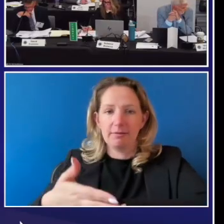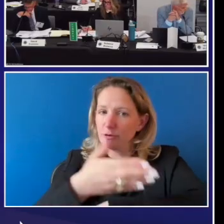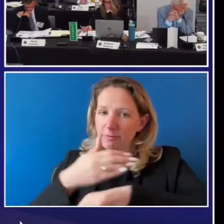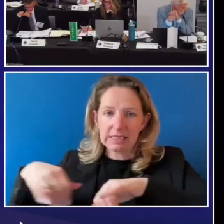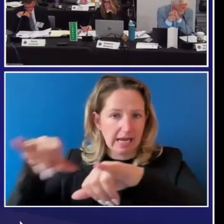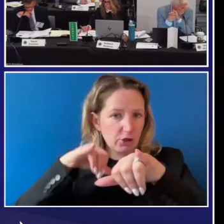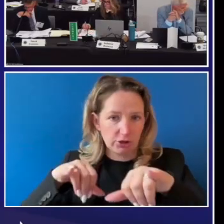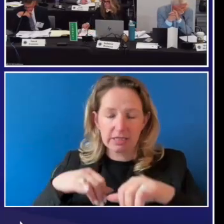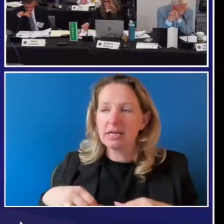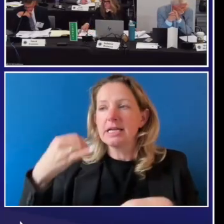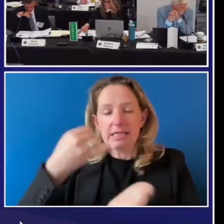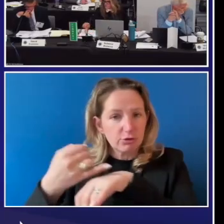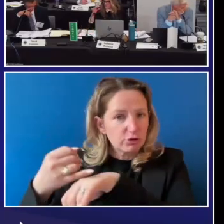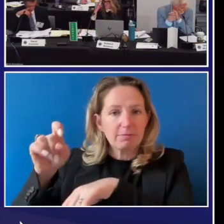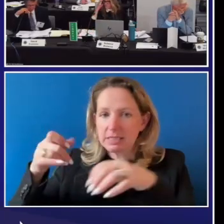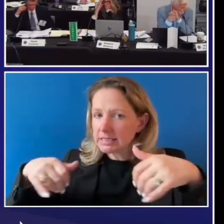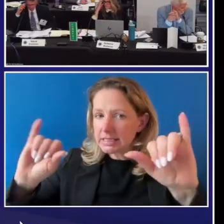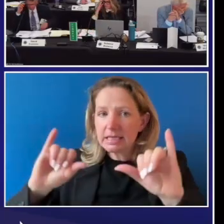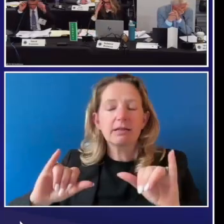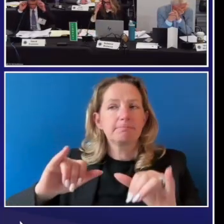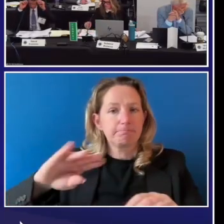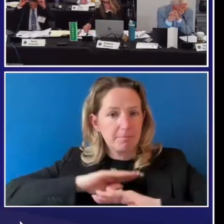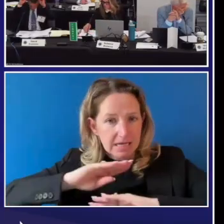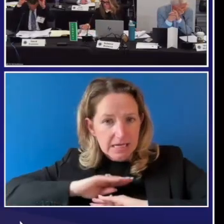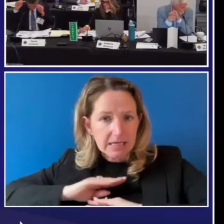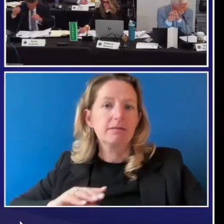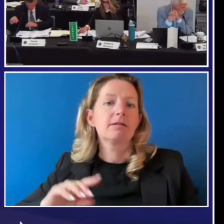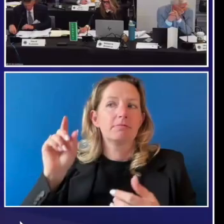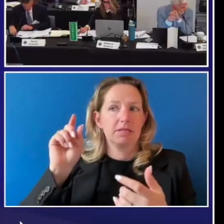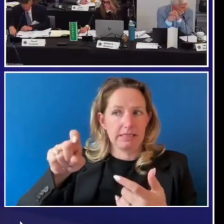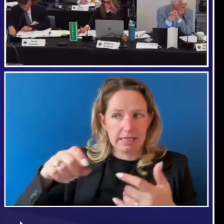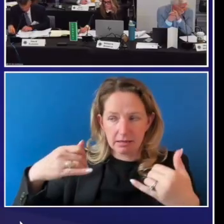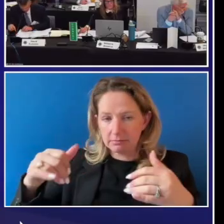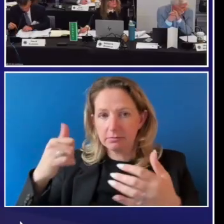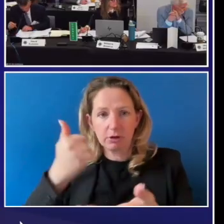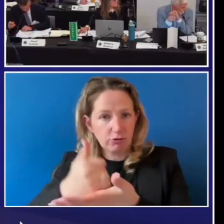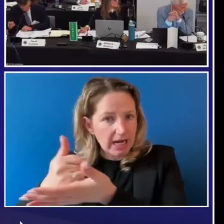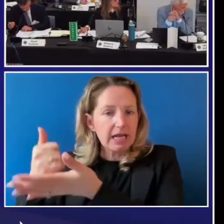They still have to, uh, credit institutions before they can be approved. They still have to jump through all of those hurdles.